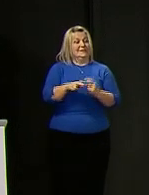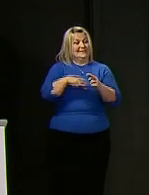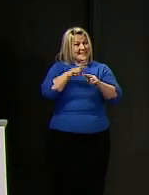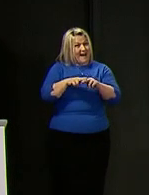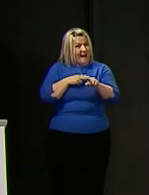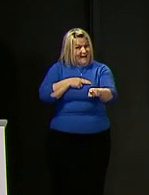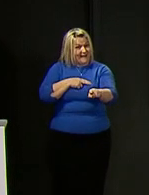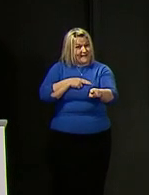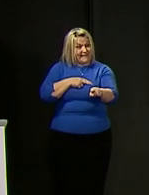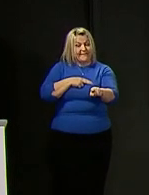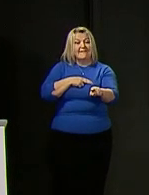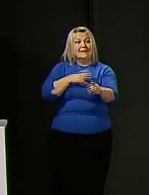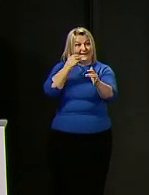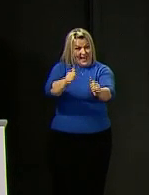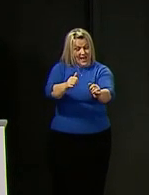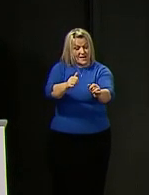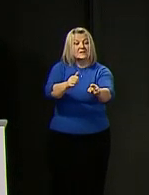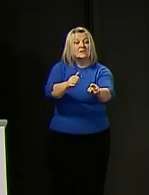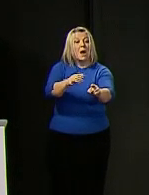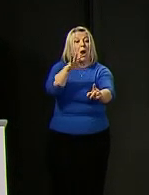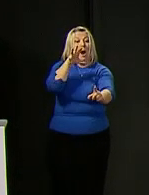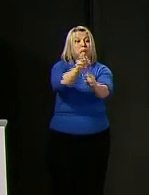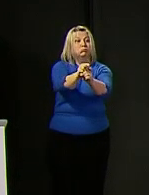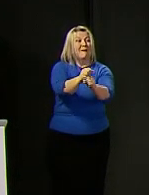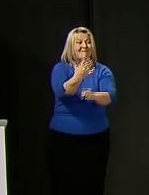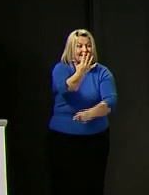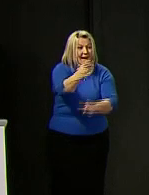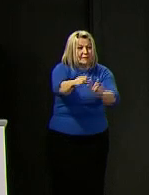not time to suspend all new residents coming into this home until there is more